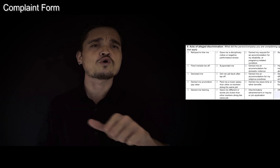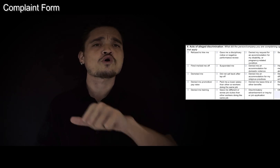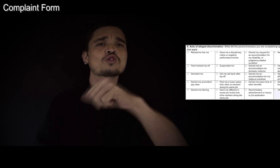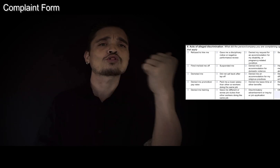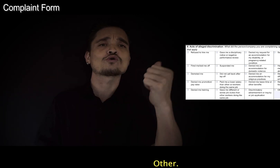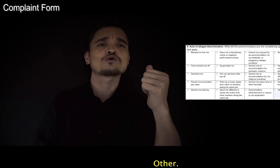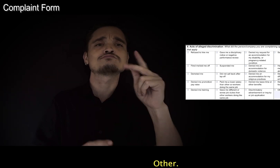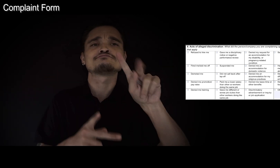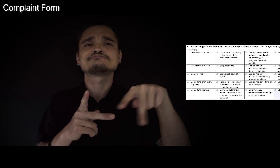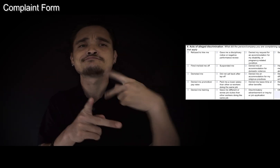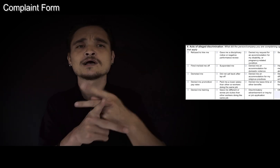Other.